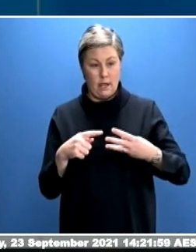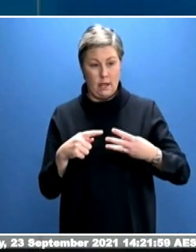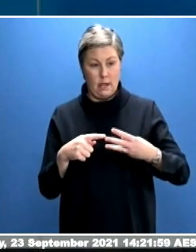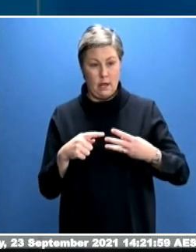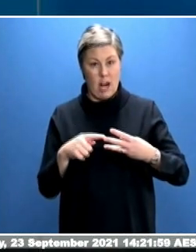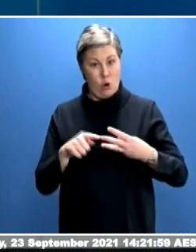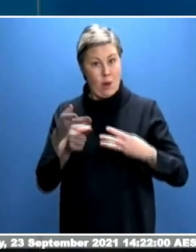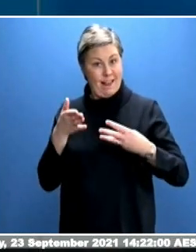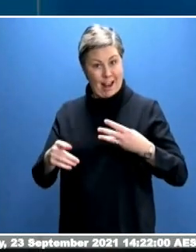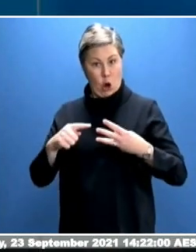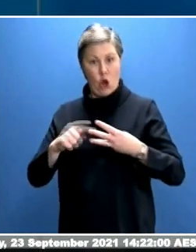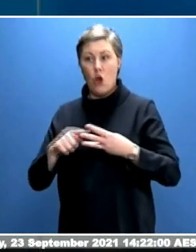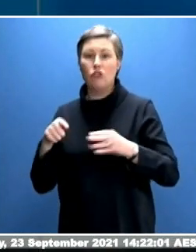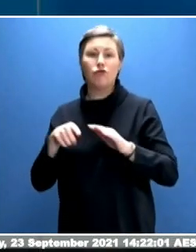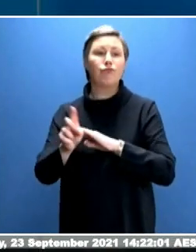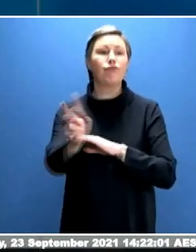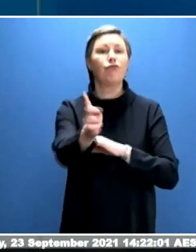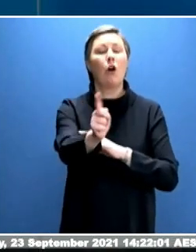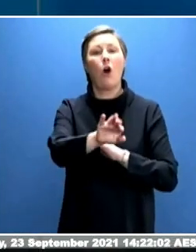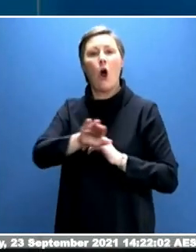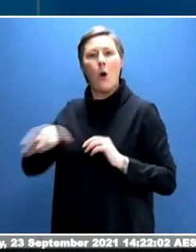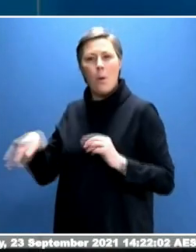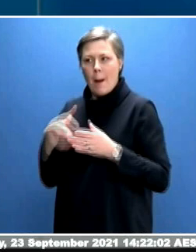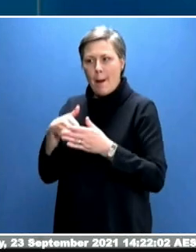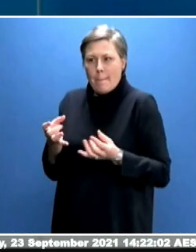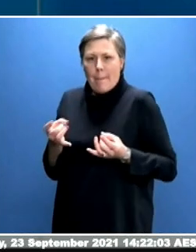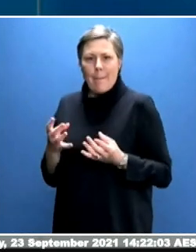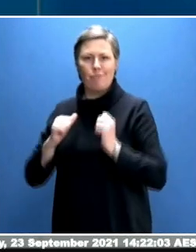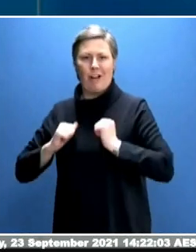go as part of their transition? Yes.